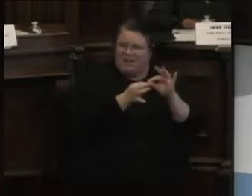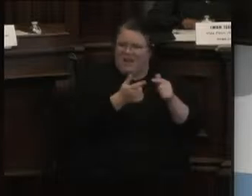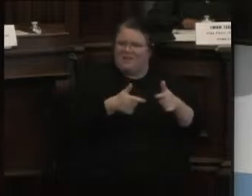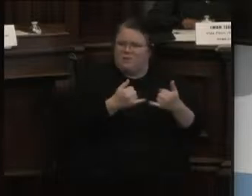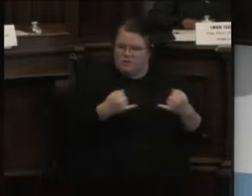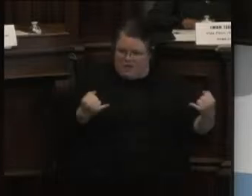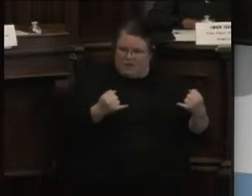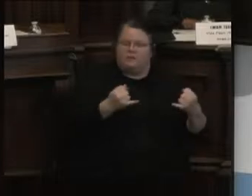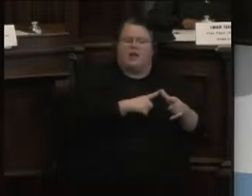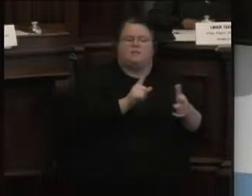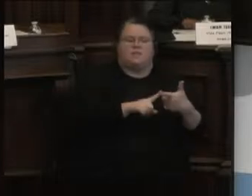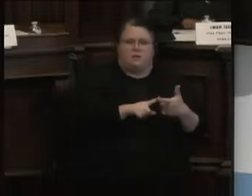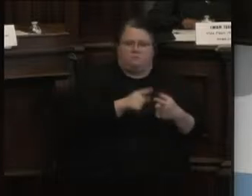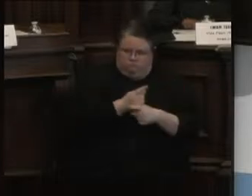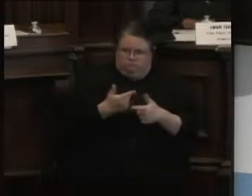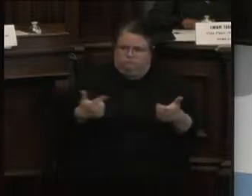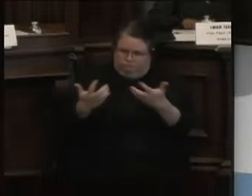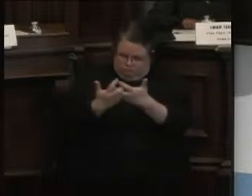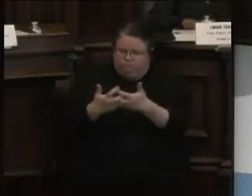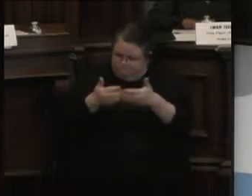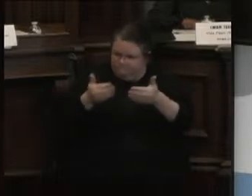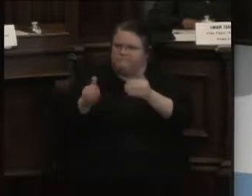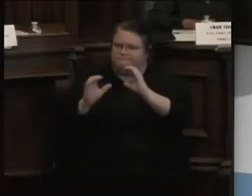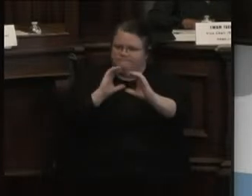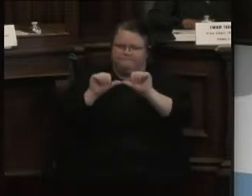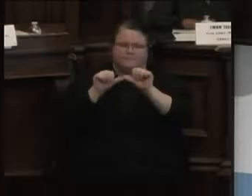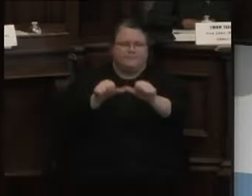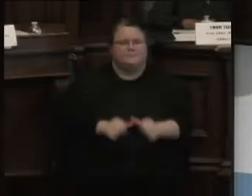whatever language and you can